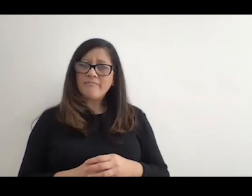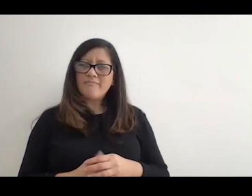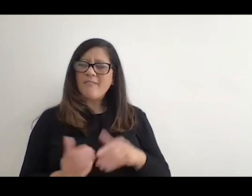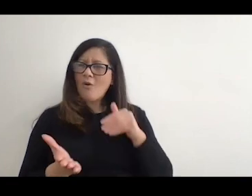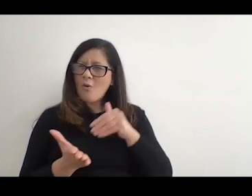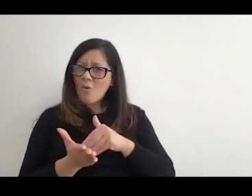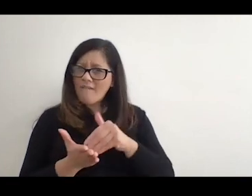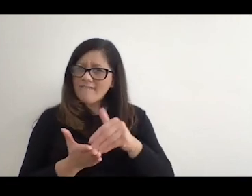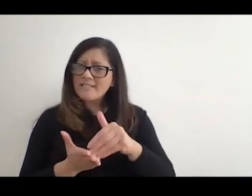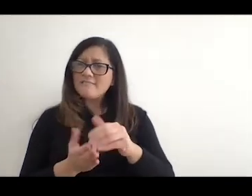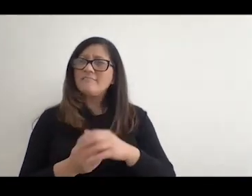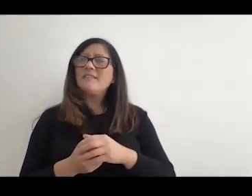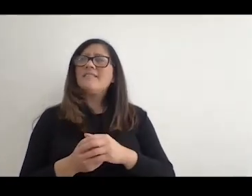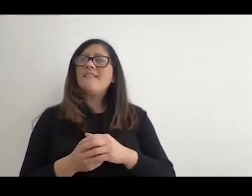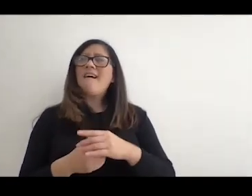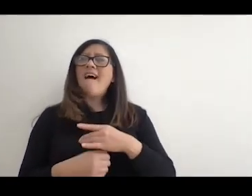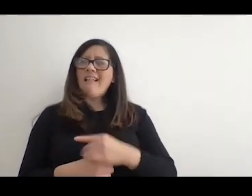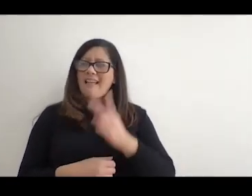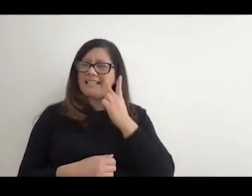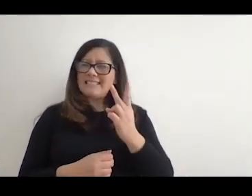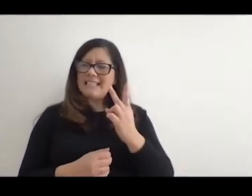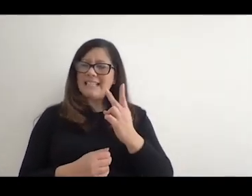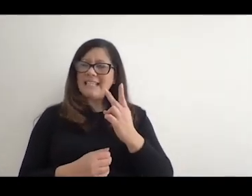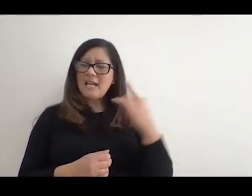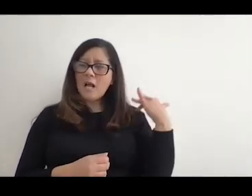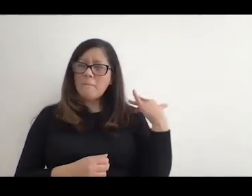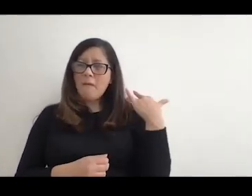I like seeing people on runways, but I like to see people on runways